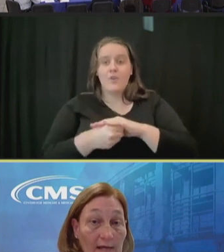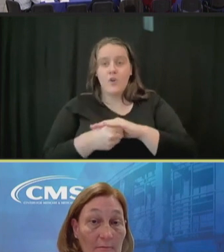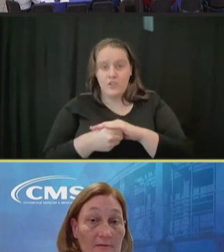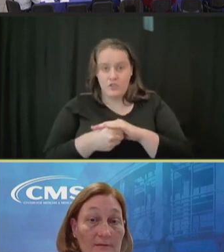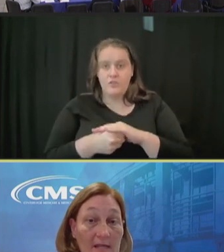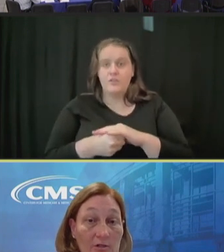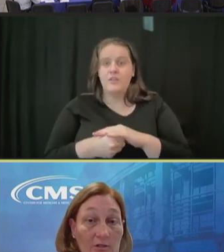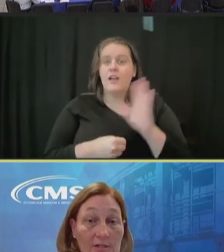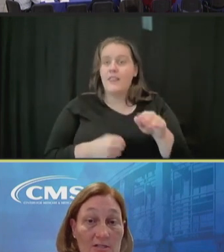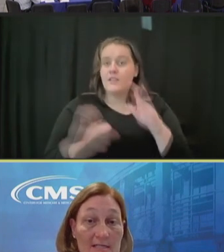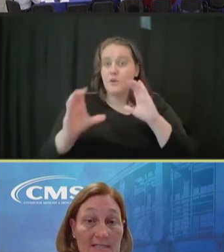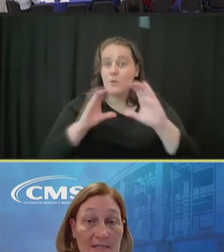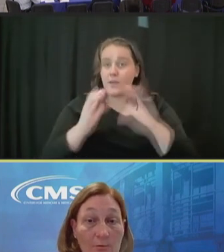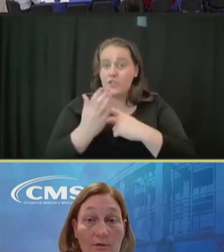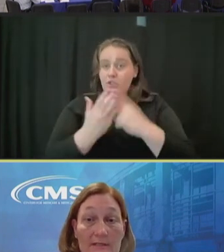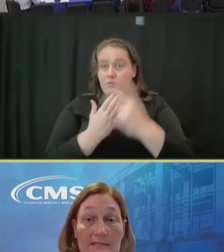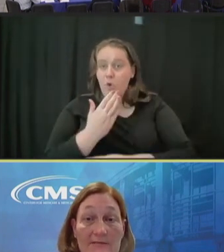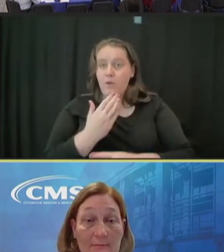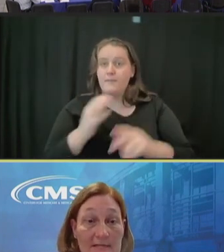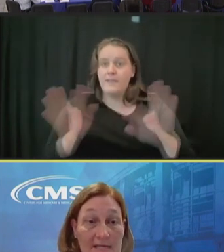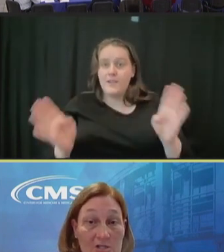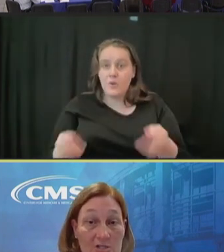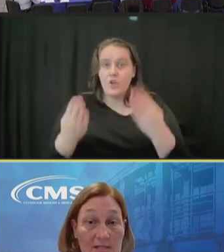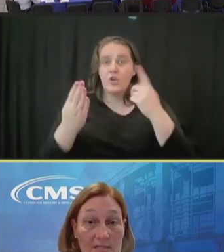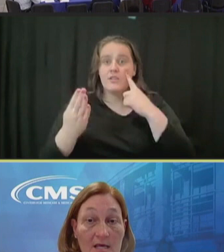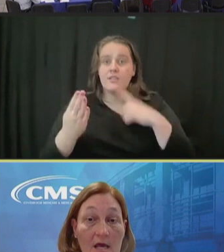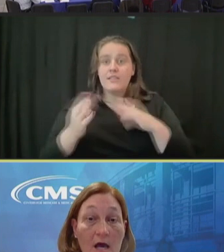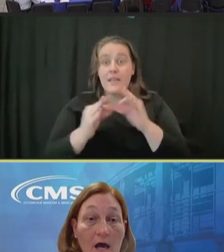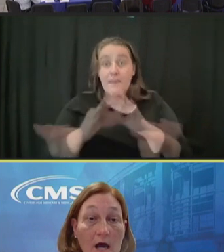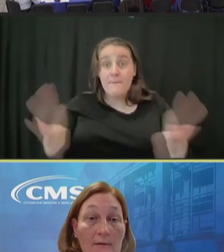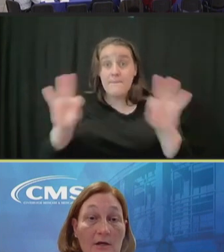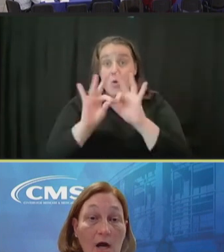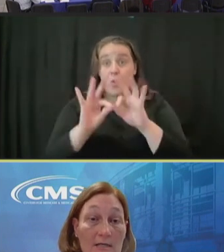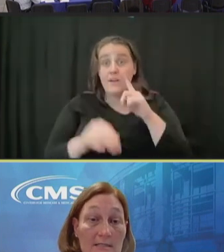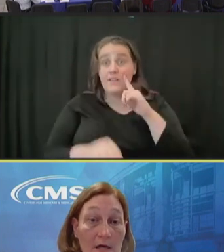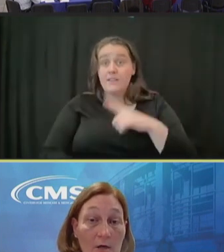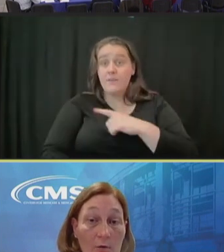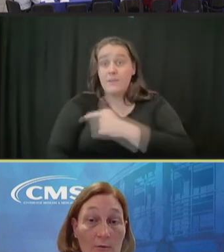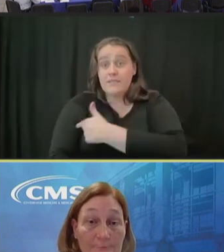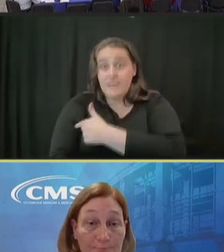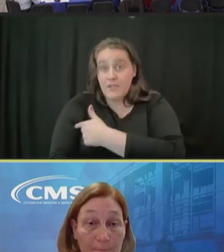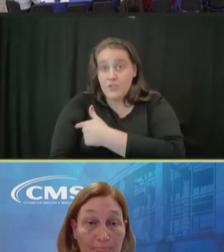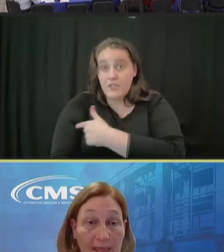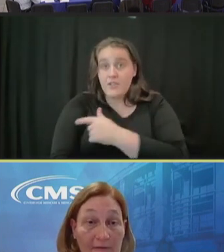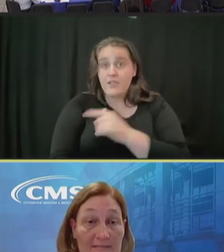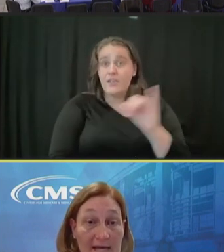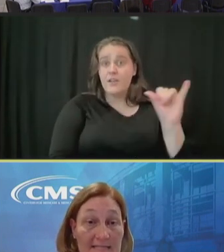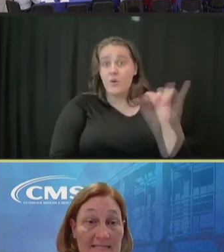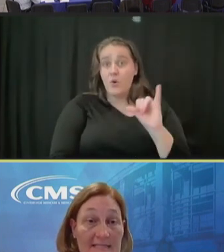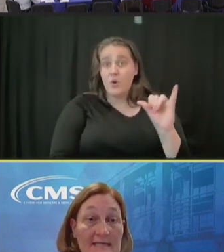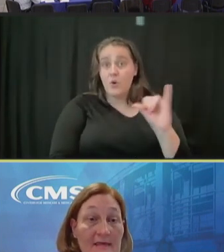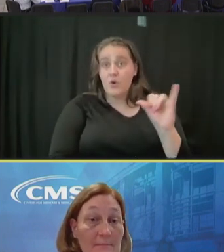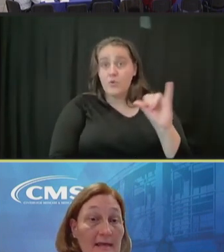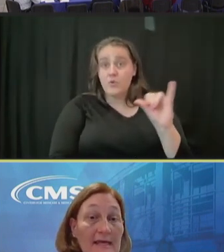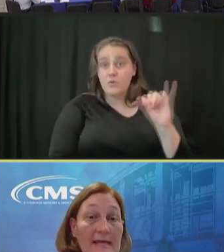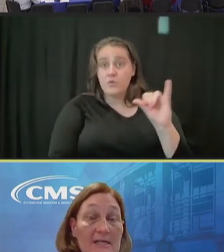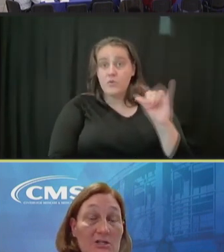program that encourages the importance of immunizations. And also, emphasizes that Medicaid